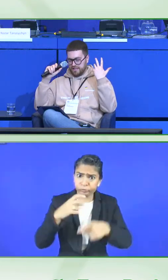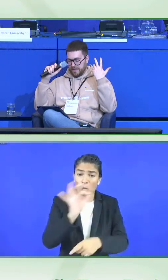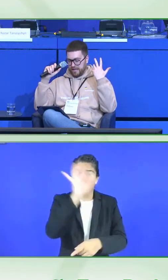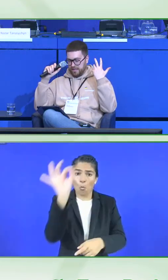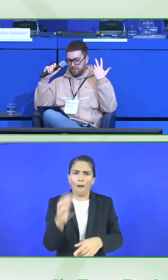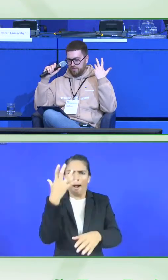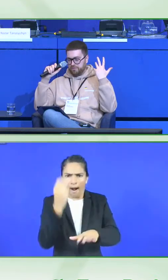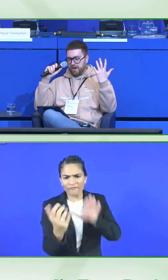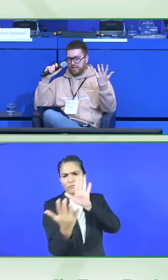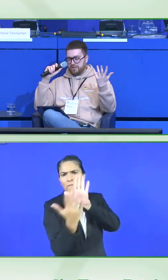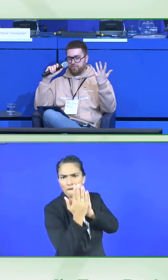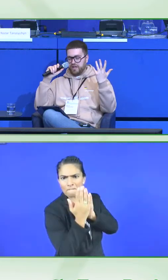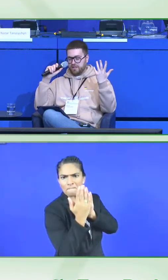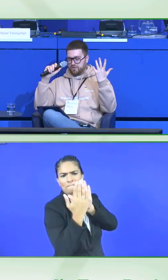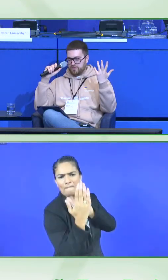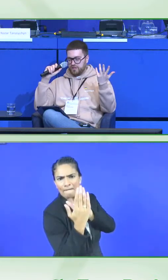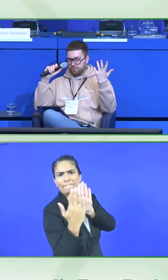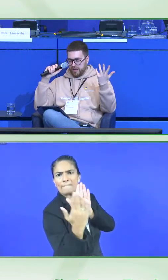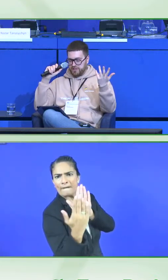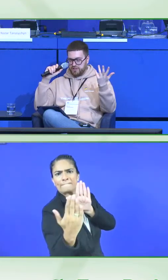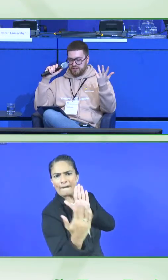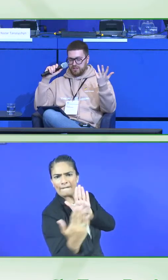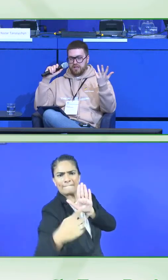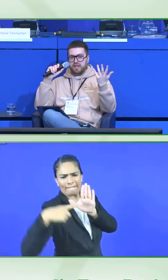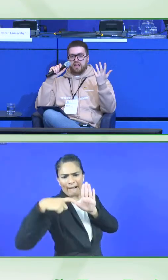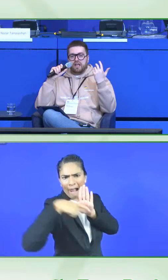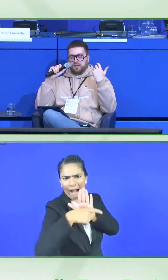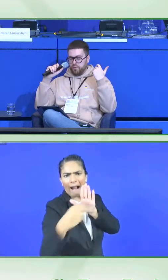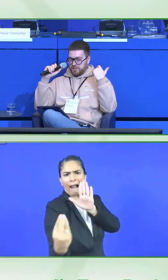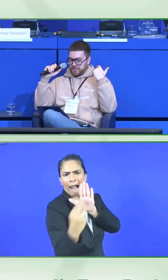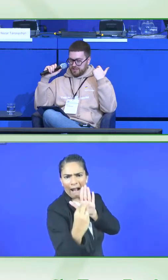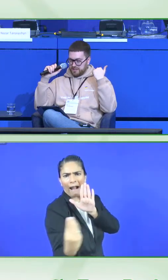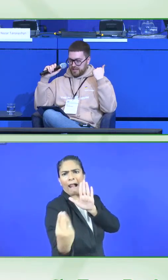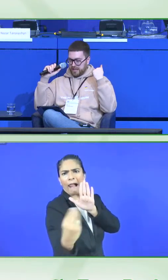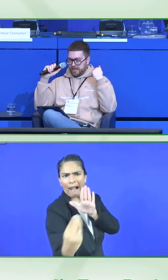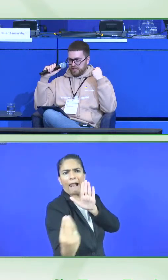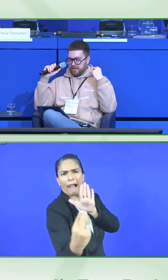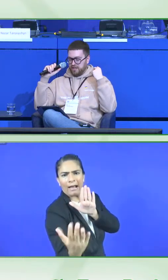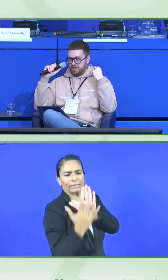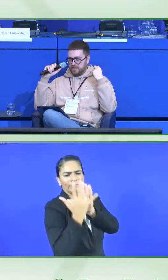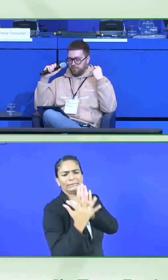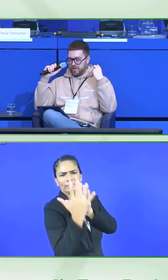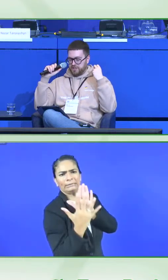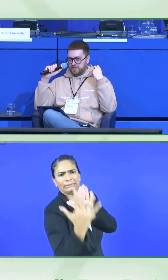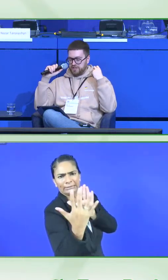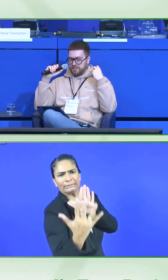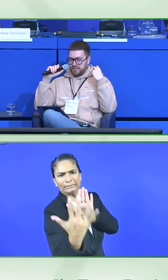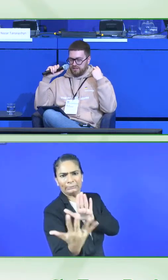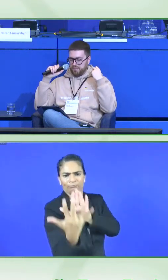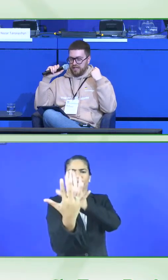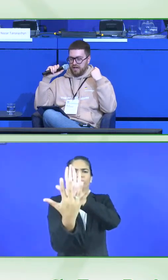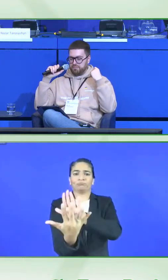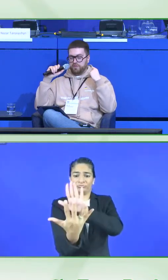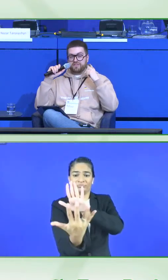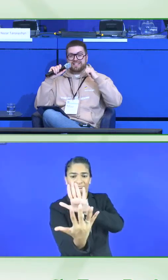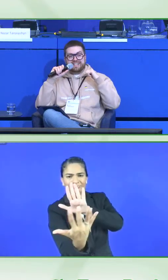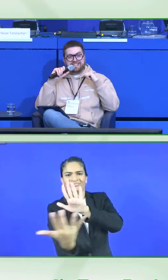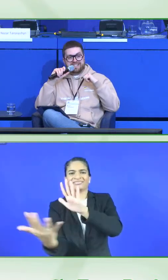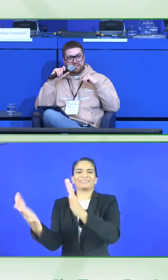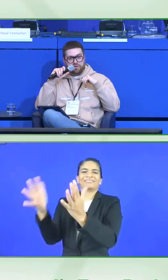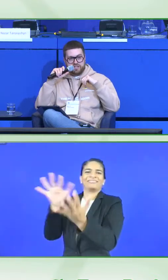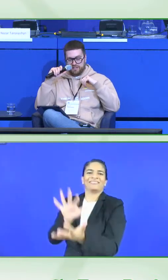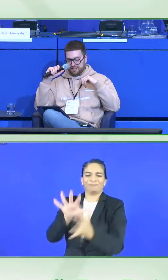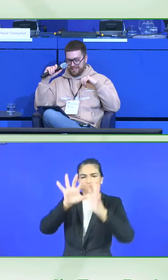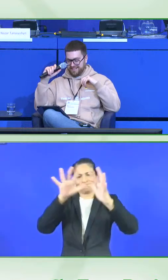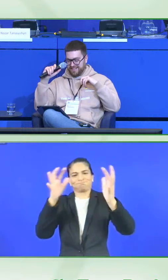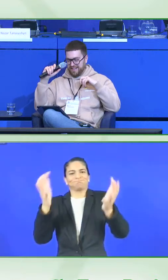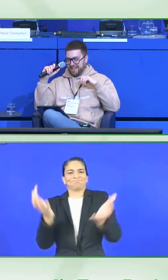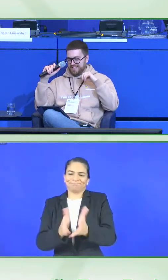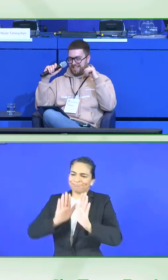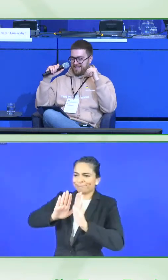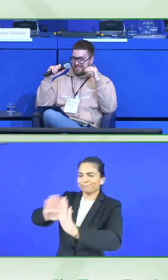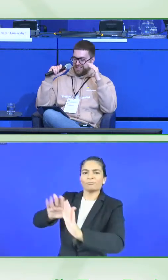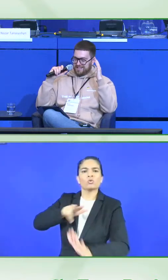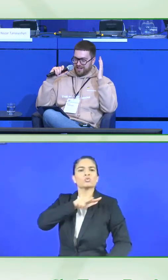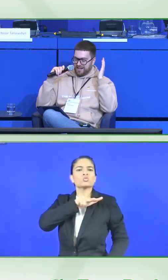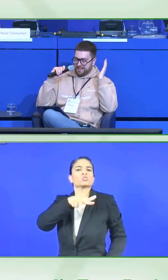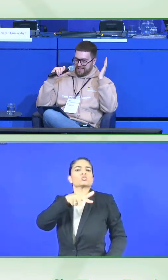We are trying to implement in attitude to defining disability.